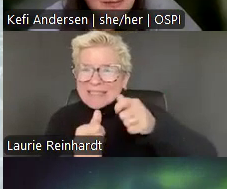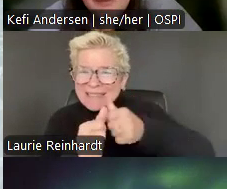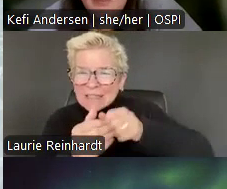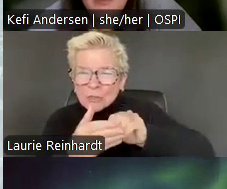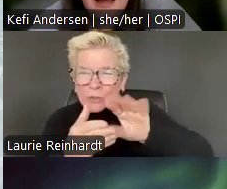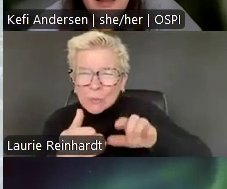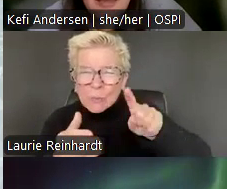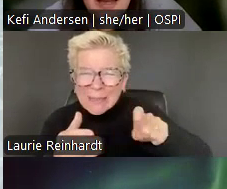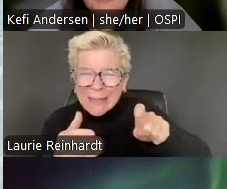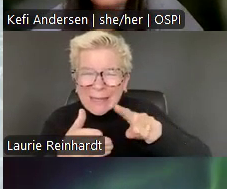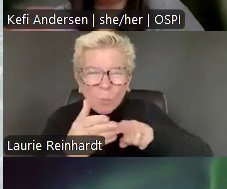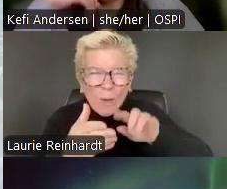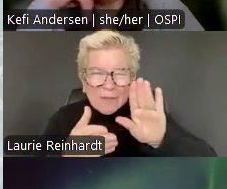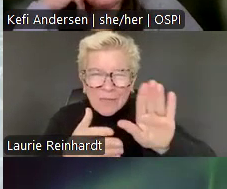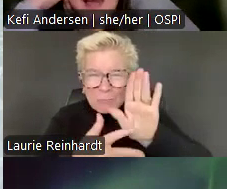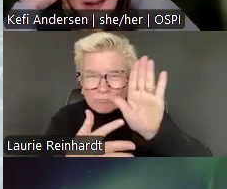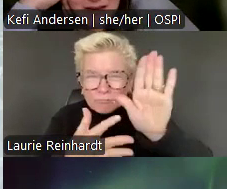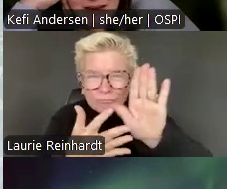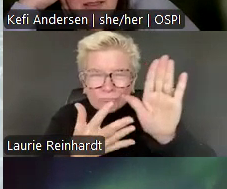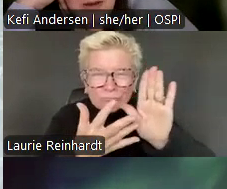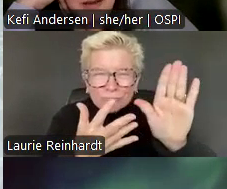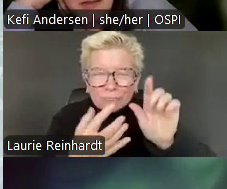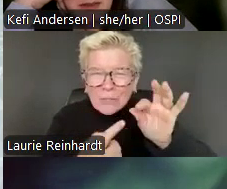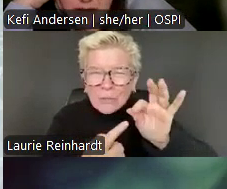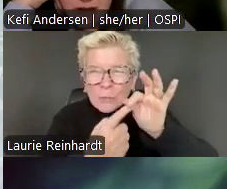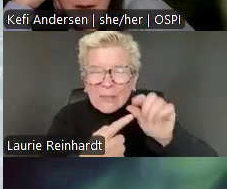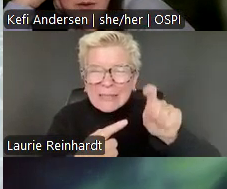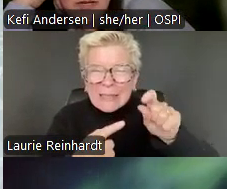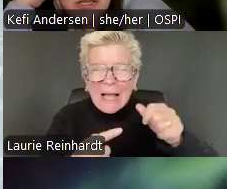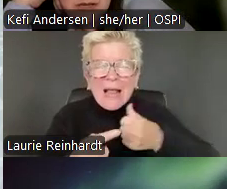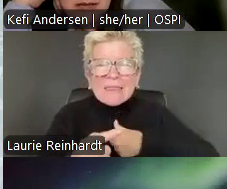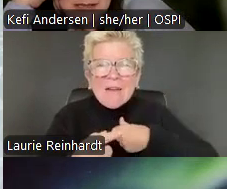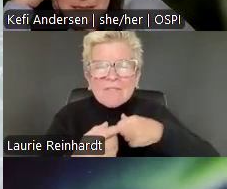and I love that idea of just the added engagement of thinking about which student